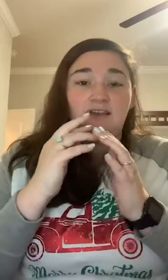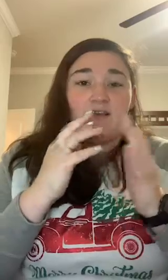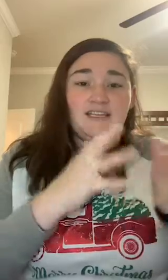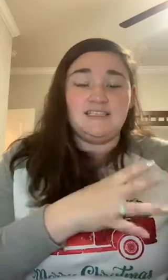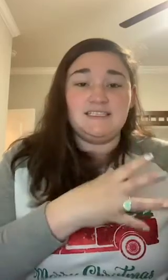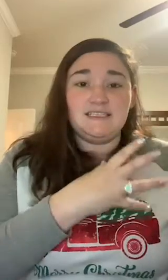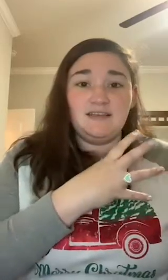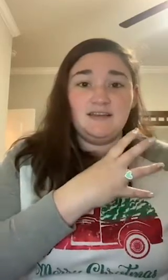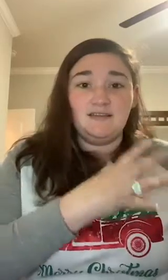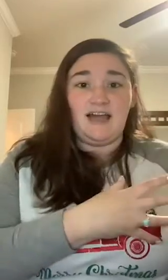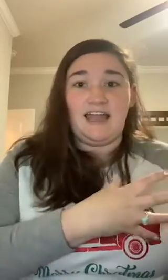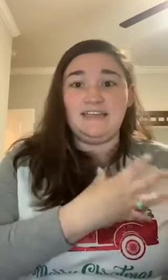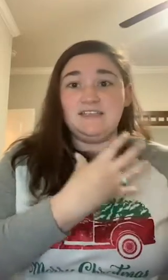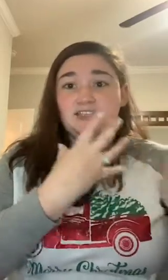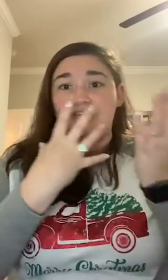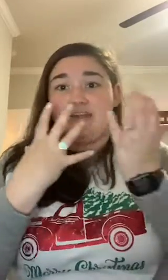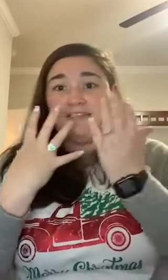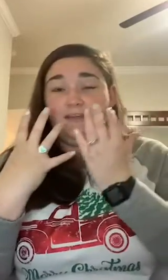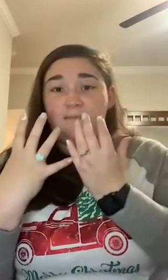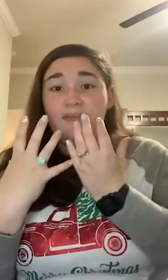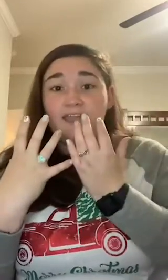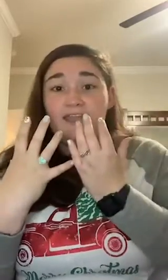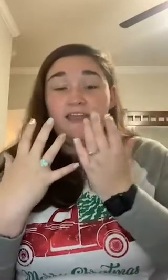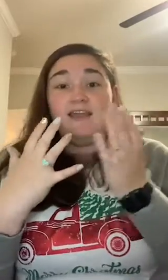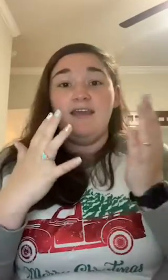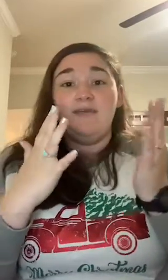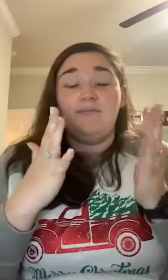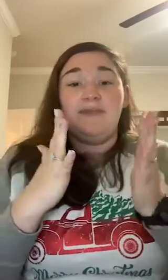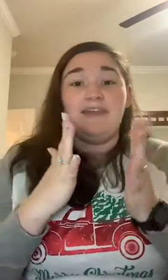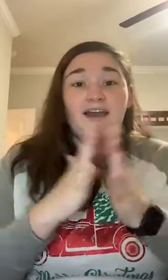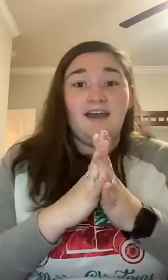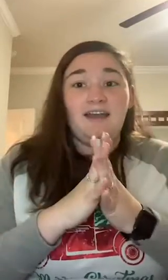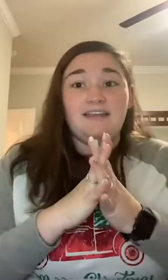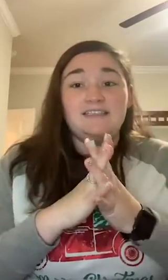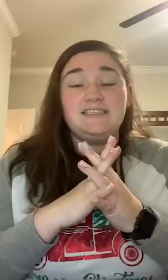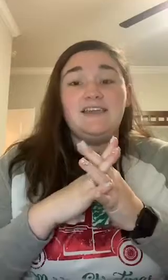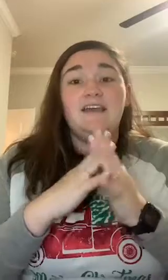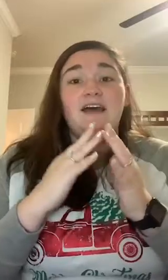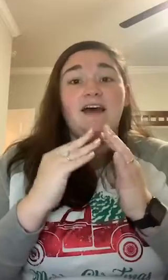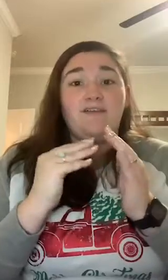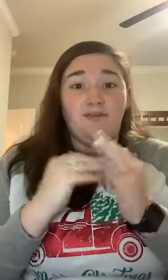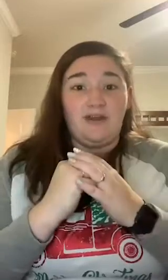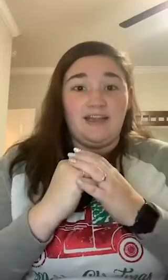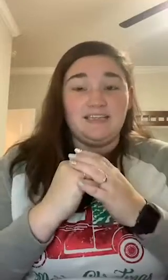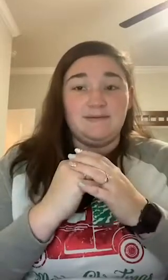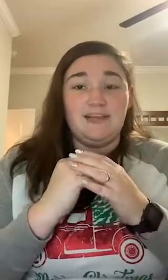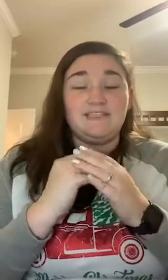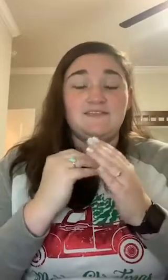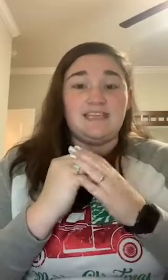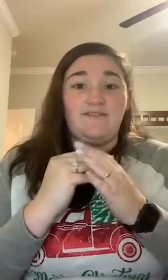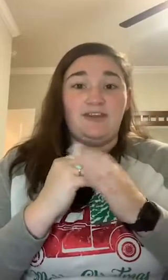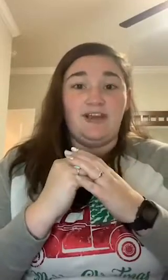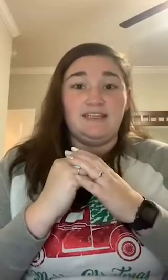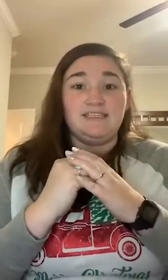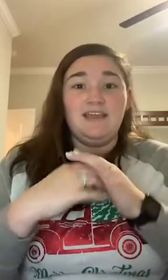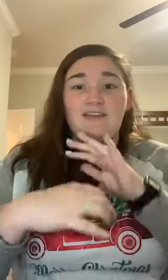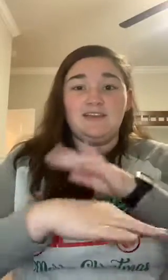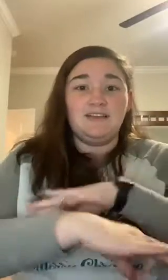His light shines on me because of grace because of saving grace. there's not like